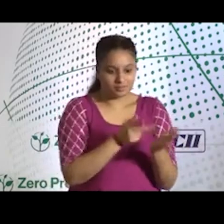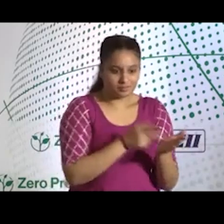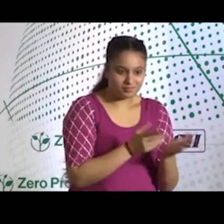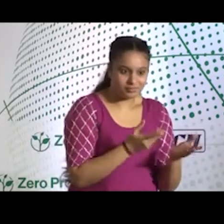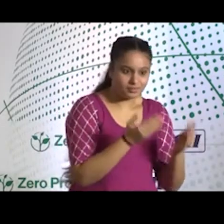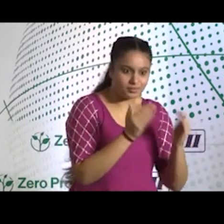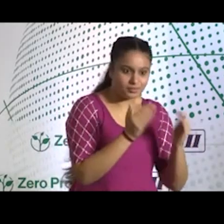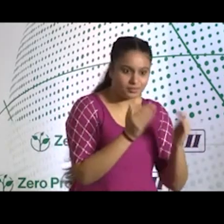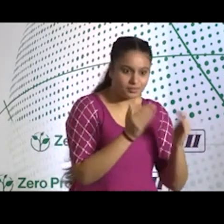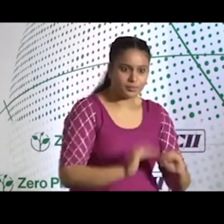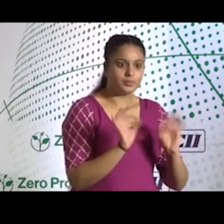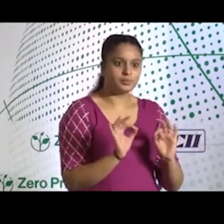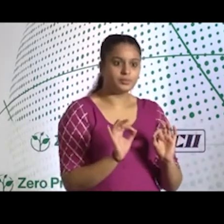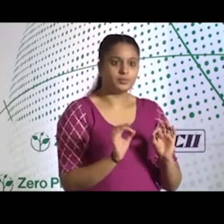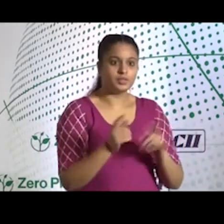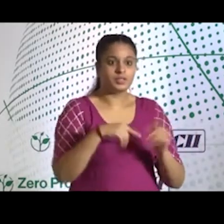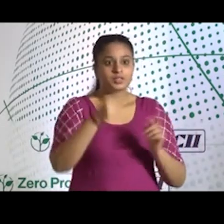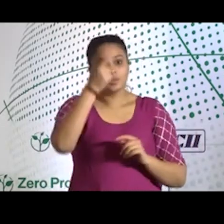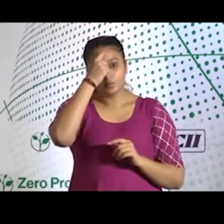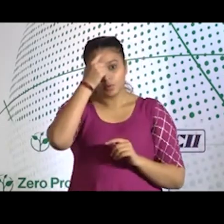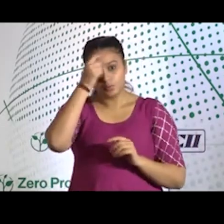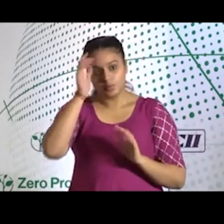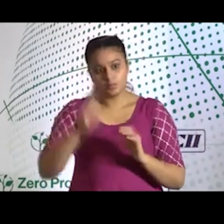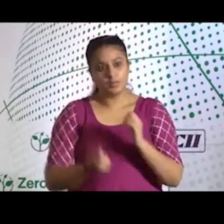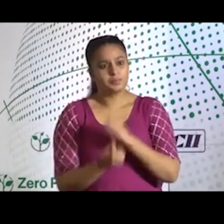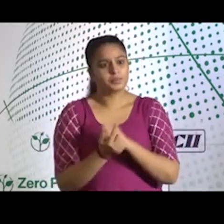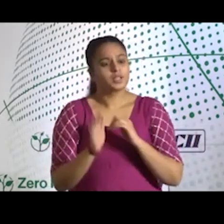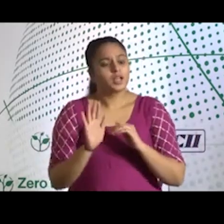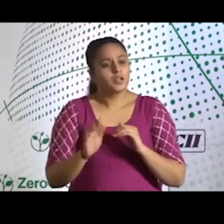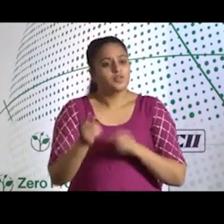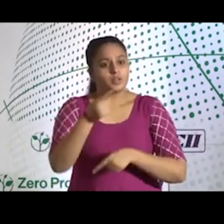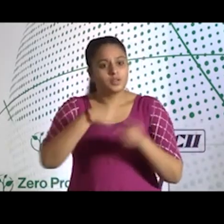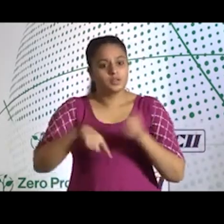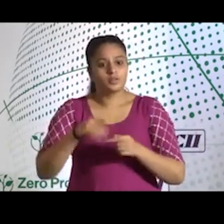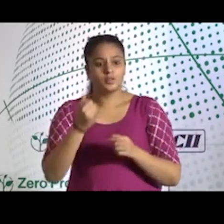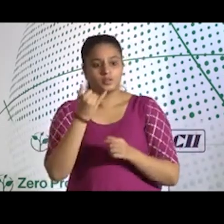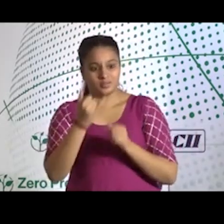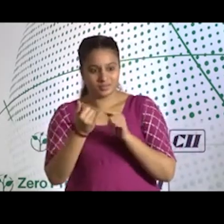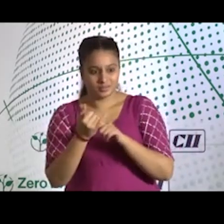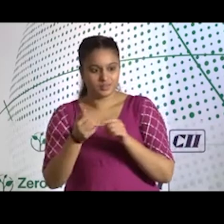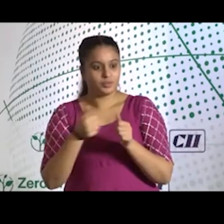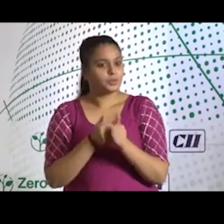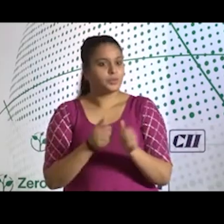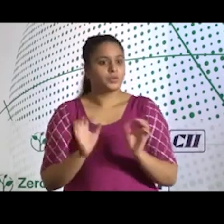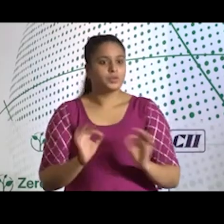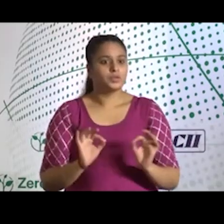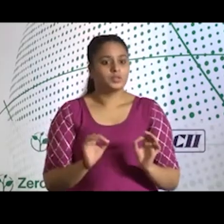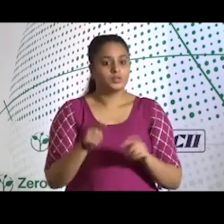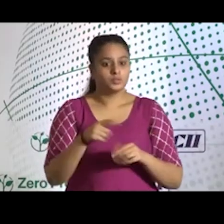There is this huge issue of unaffordability of devices and we are trying to bridge this gap.